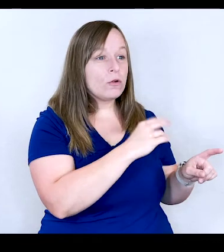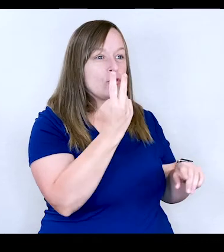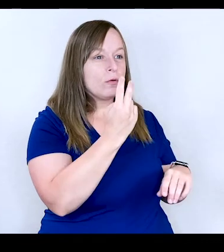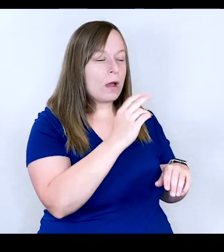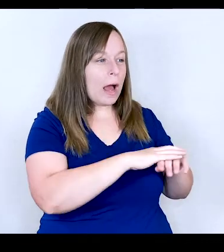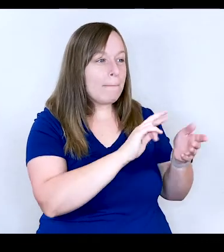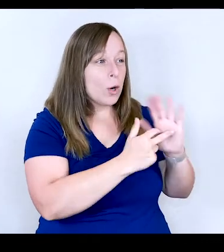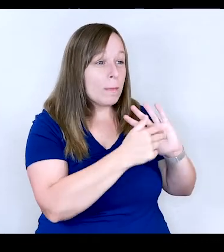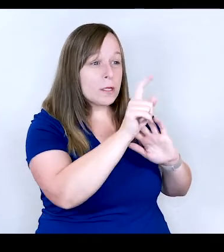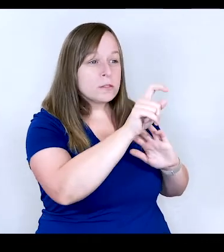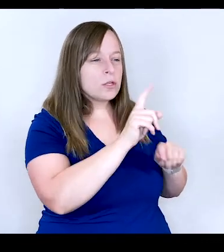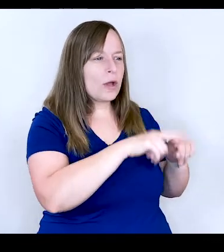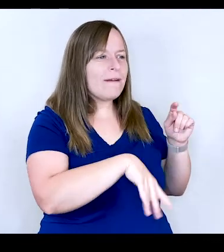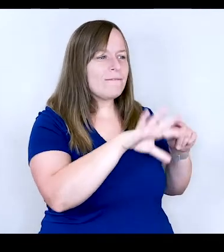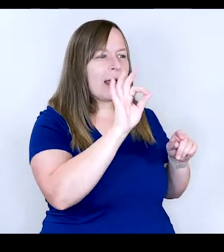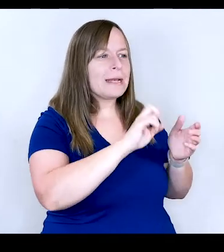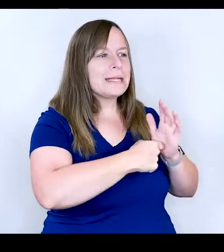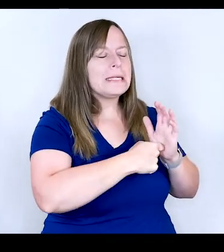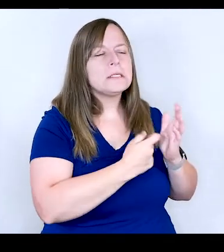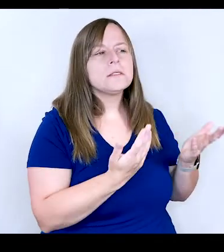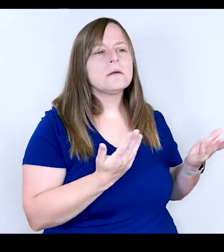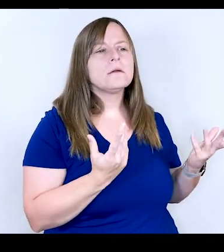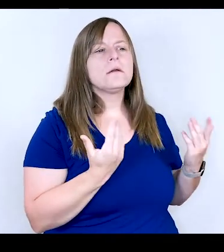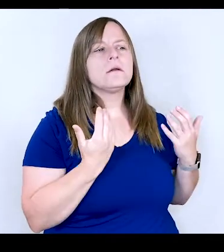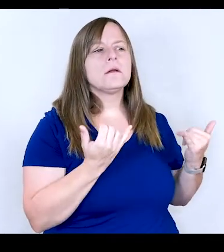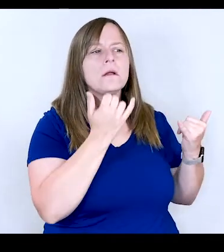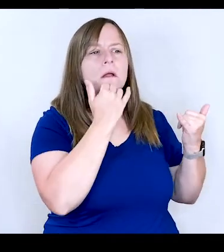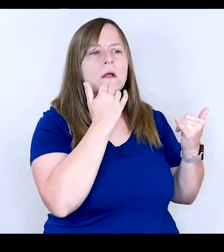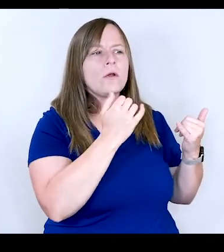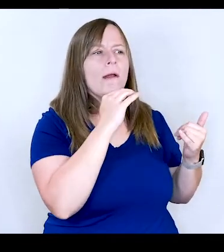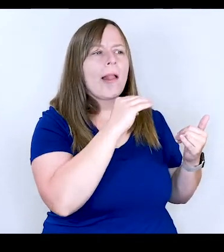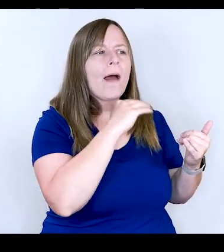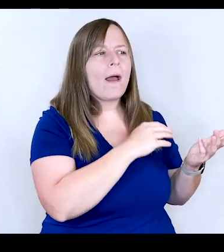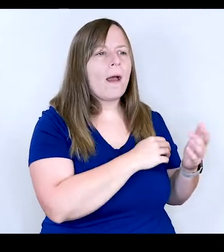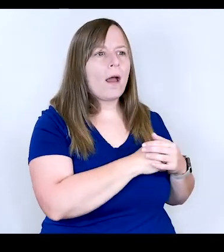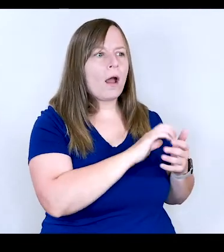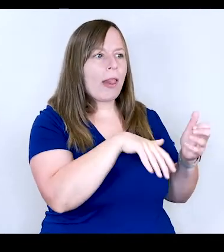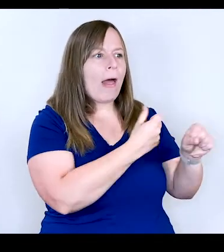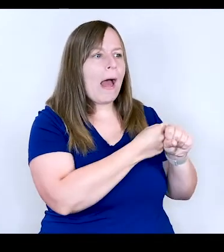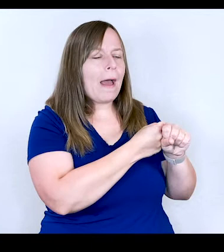purpose cause you can find the keys." You know, you lock yourself out of the car